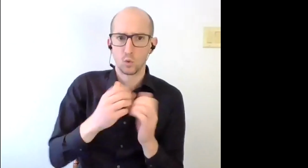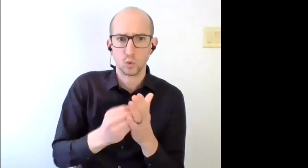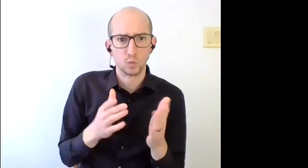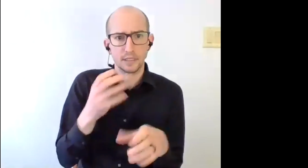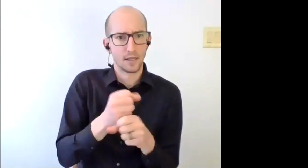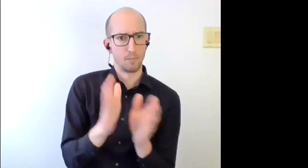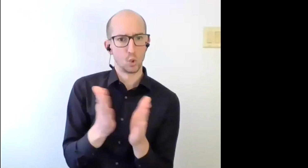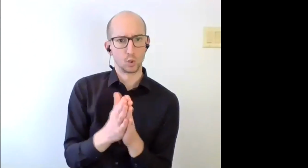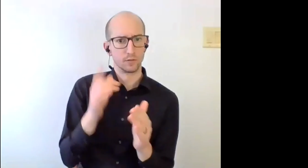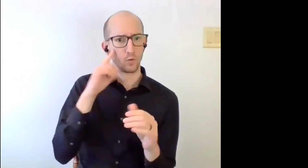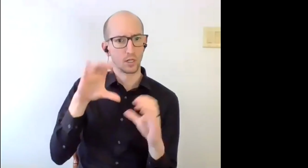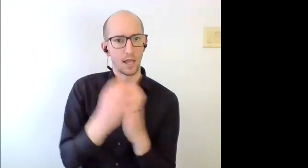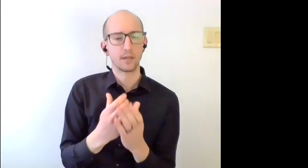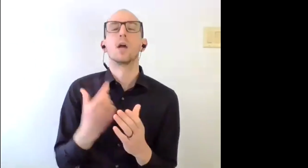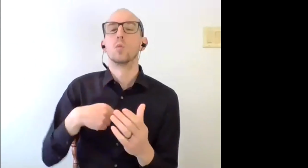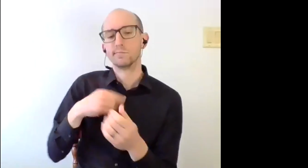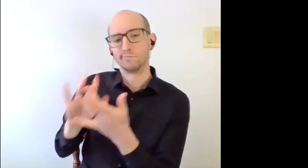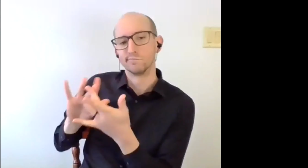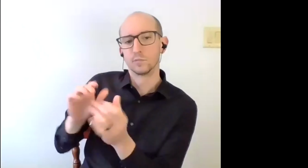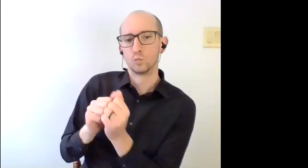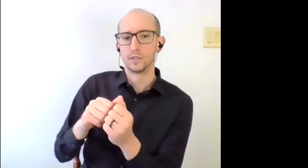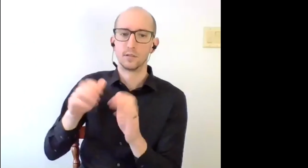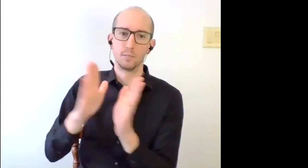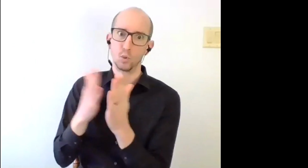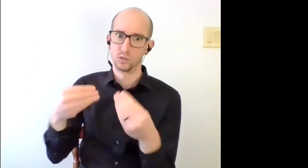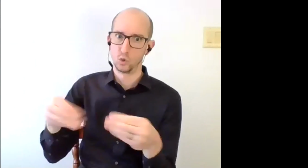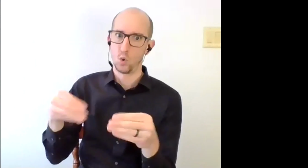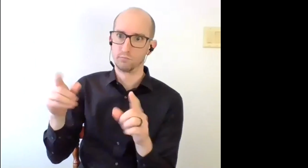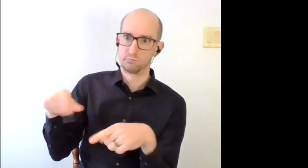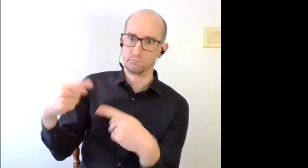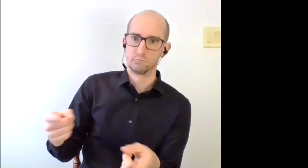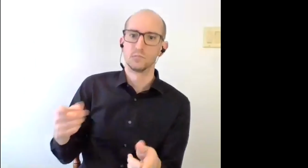» Okay.